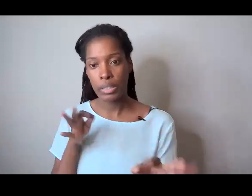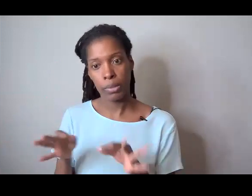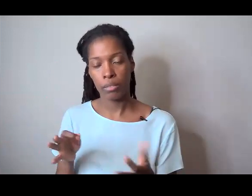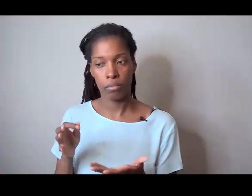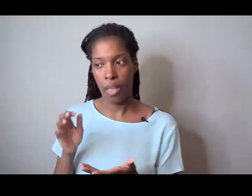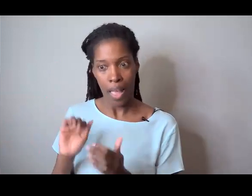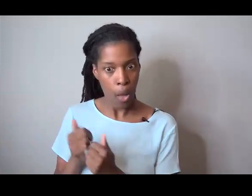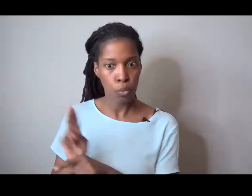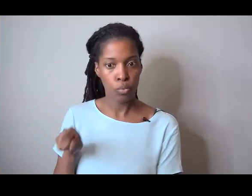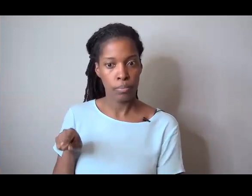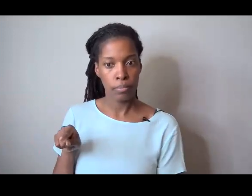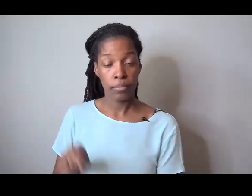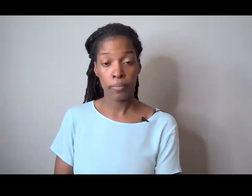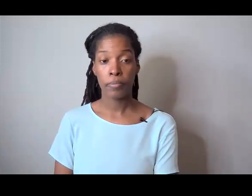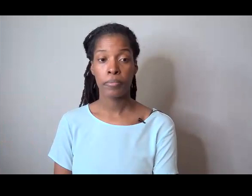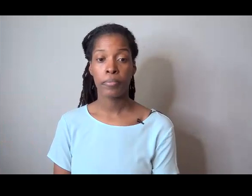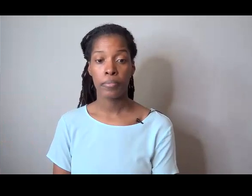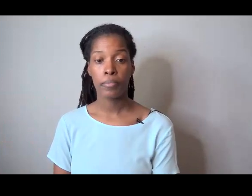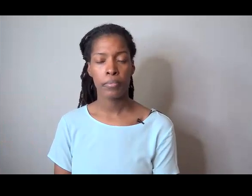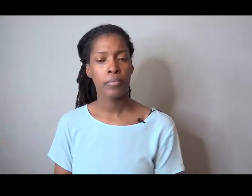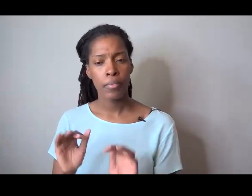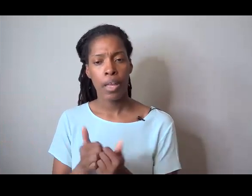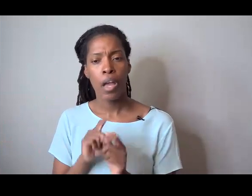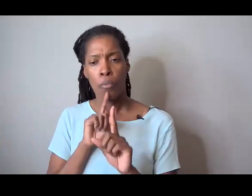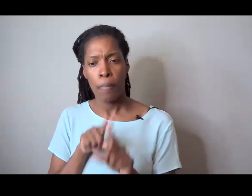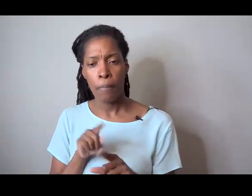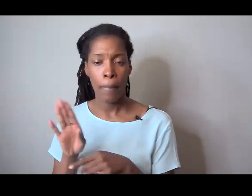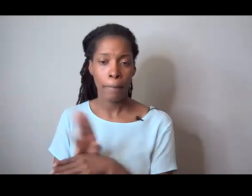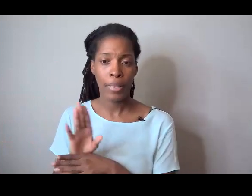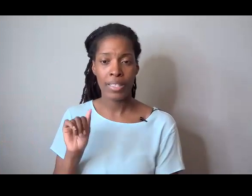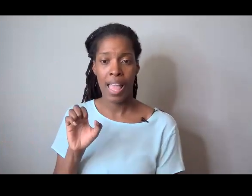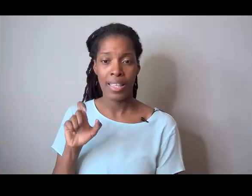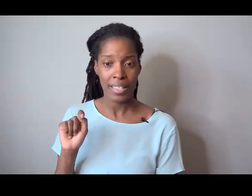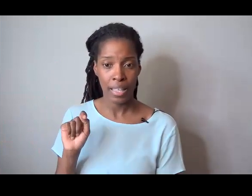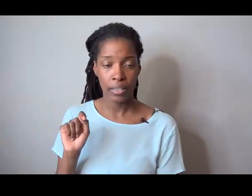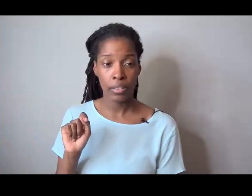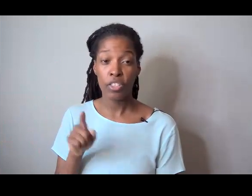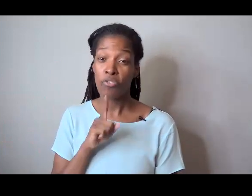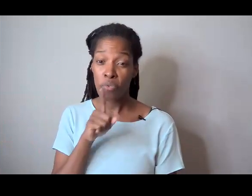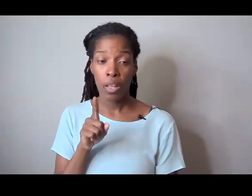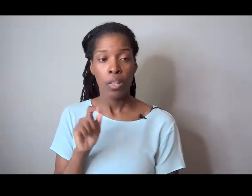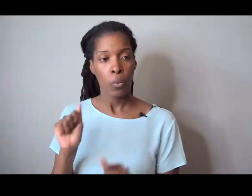How do you report the business assets? Really you can do it with a description of the business